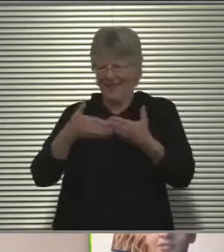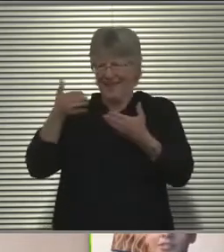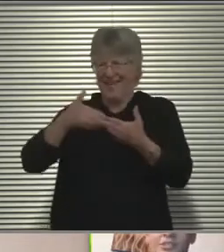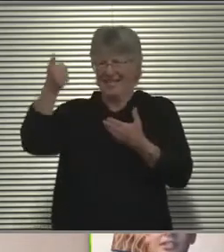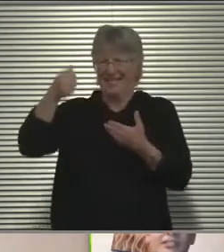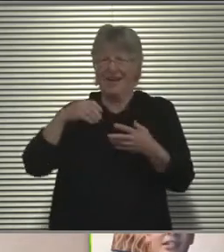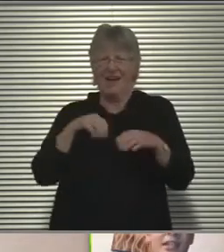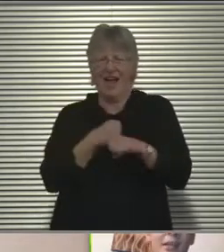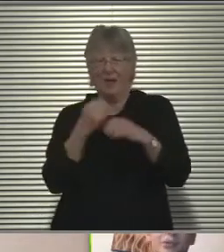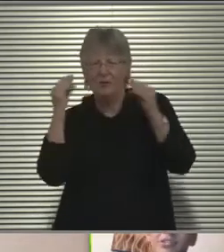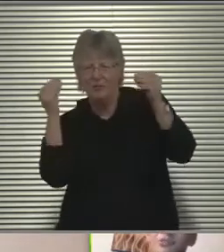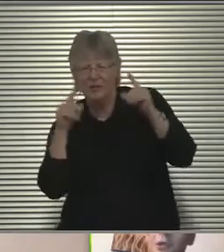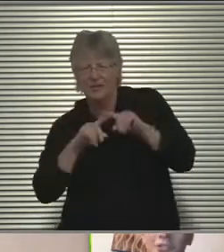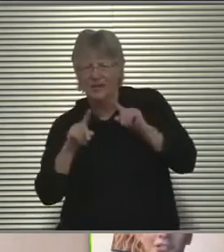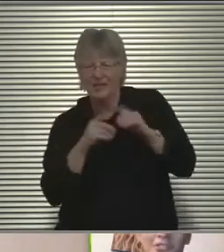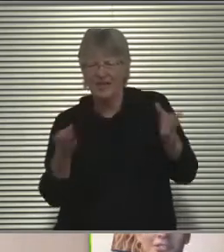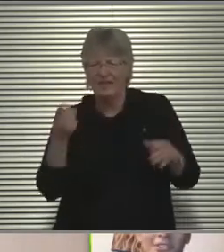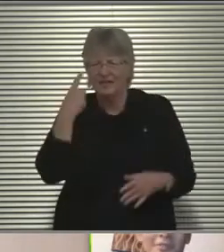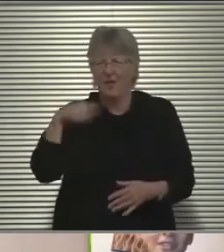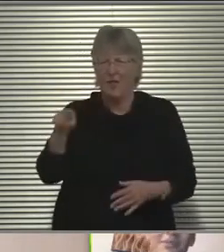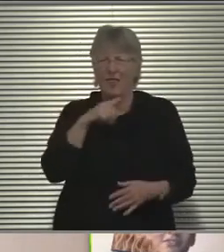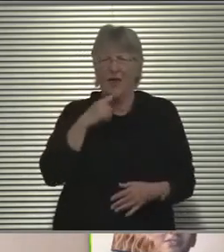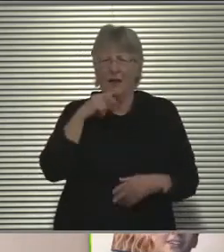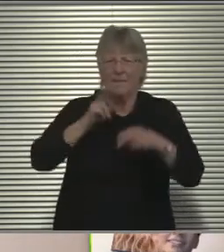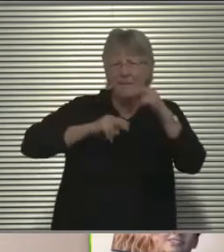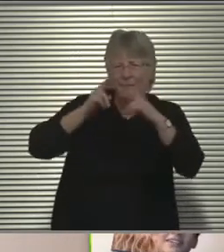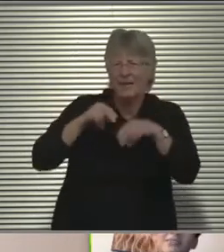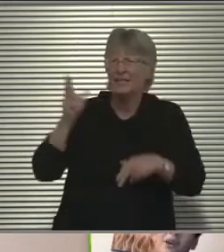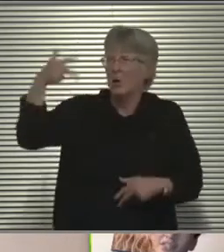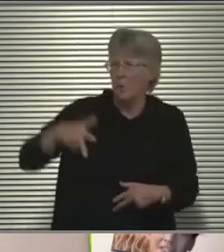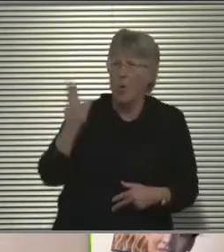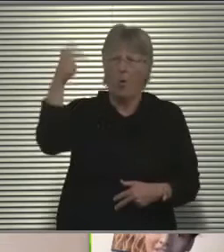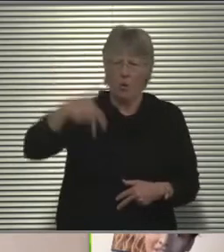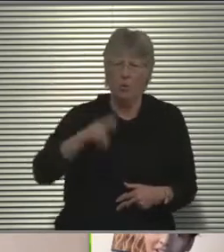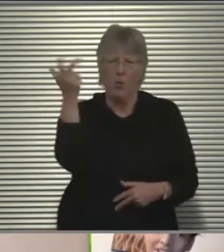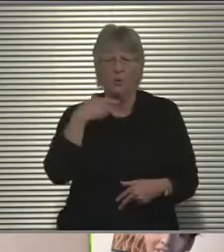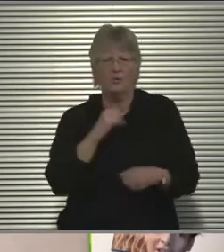of elementary kids, building a rollercoaster, becoming a finalist to getting a Posse tuition scholarship